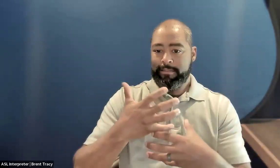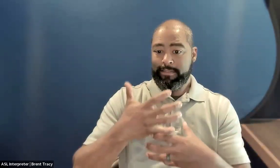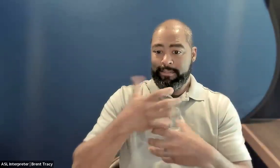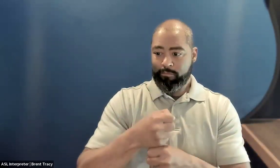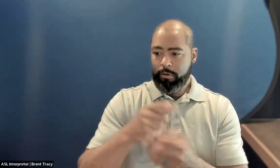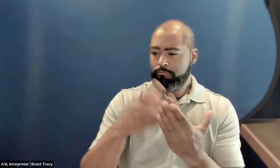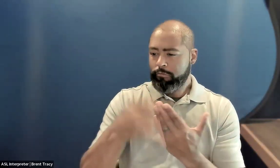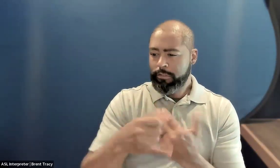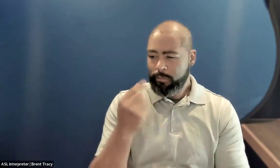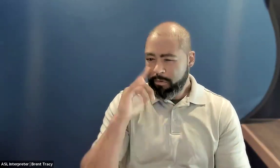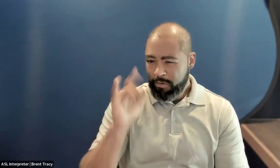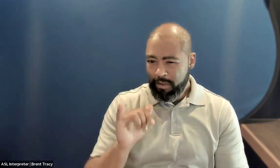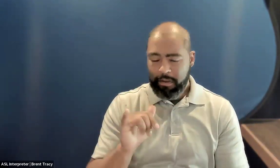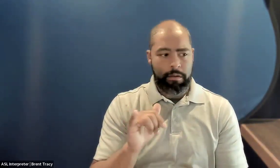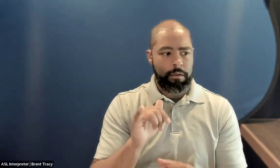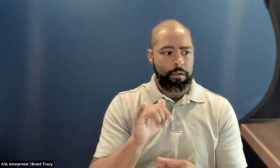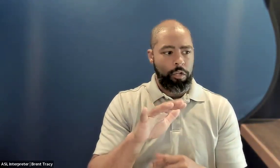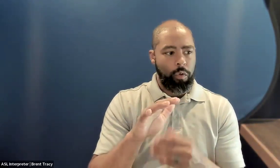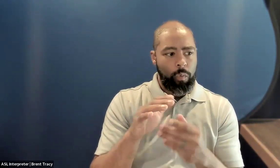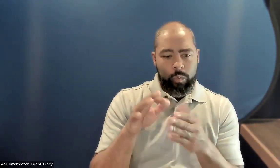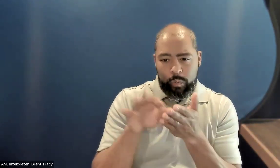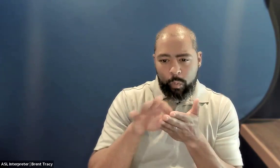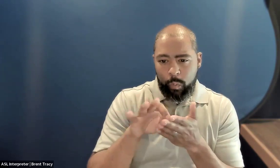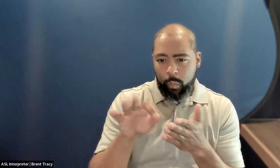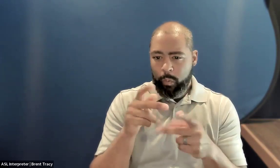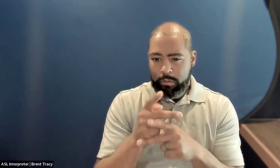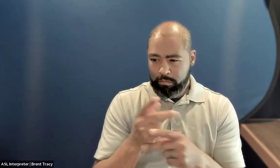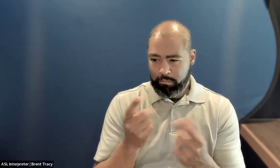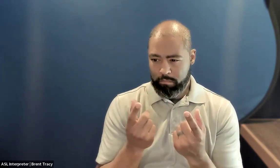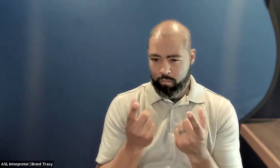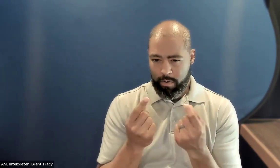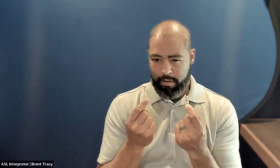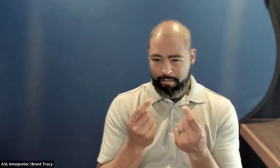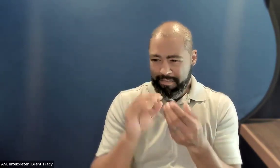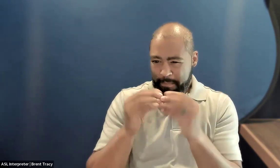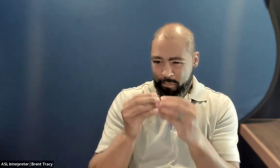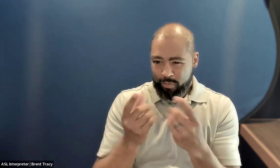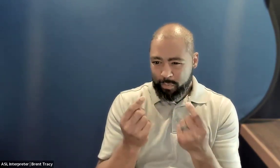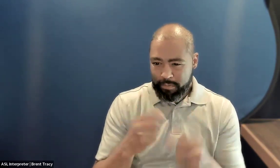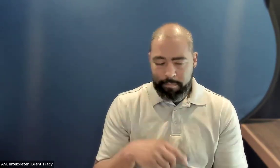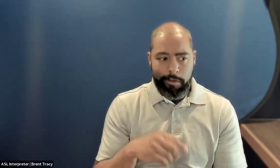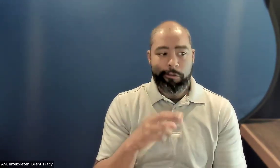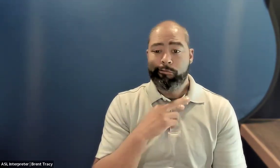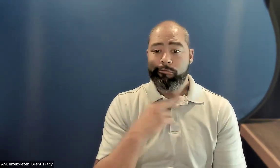project exposure scores and the asset specific risk ratings for different climate hazards.